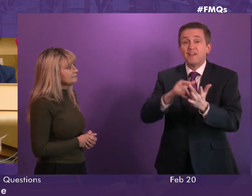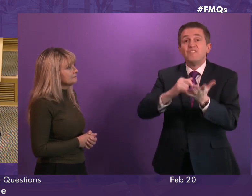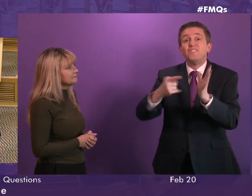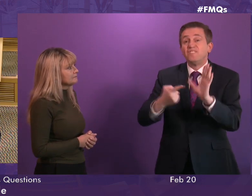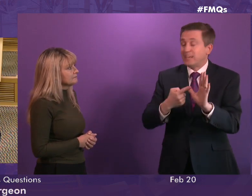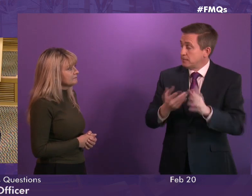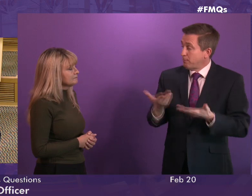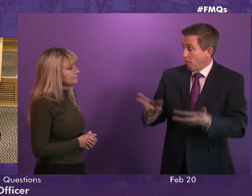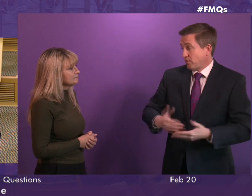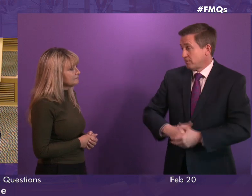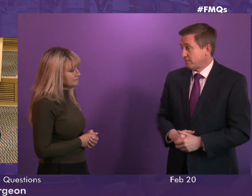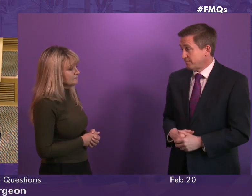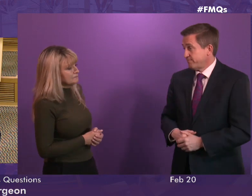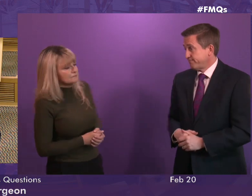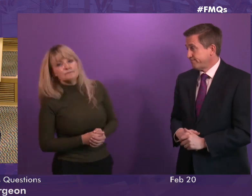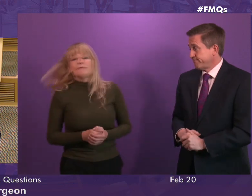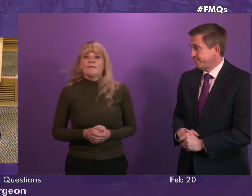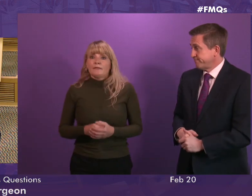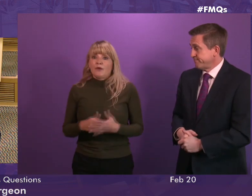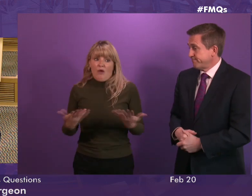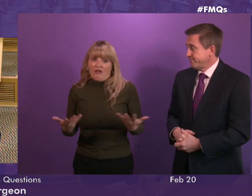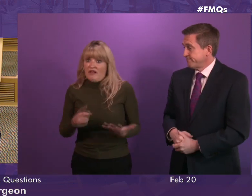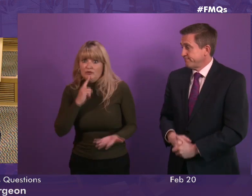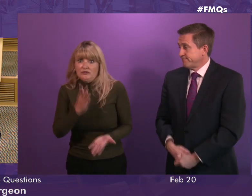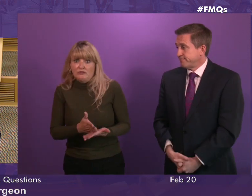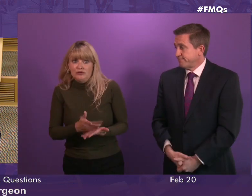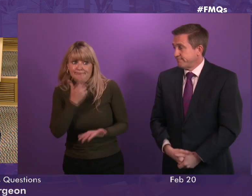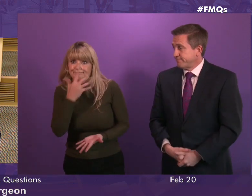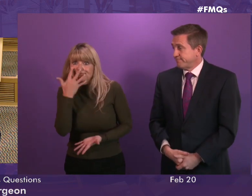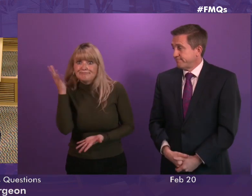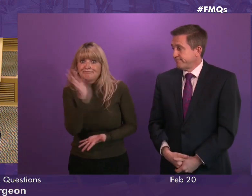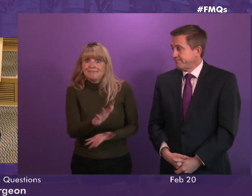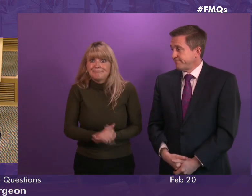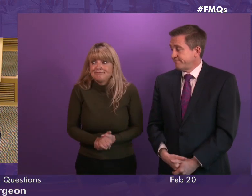The First Minister (Nicola Sturgeon): Shamefully, UK ministers have at this stage